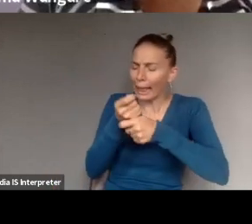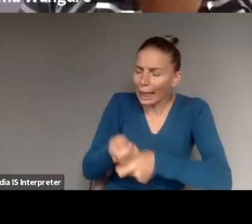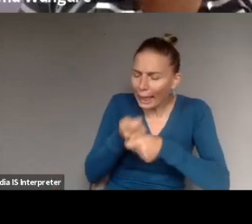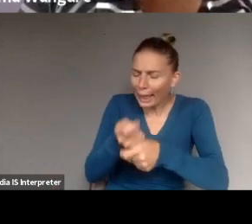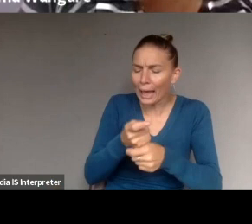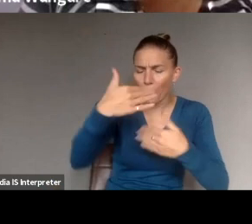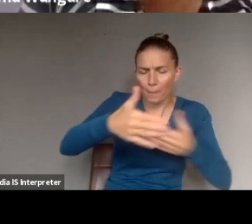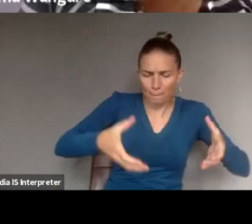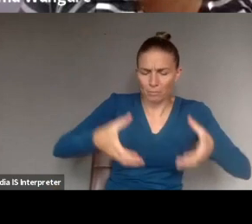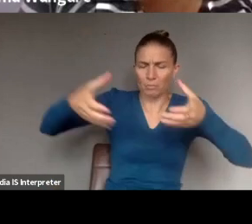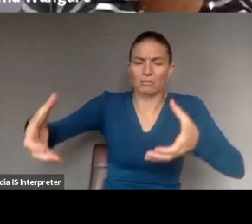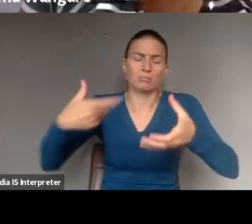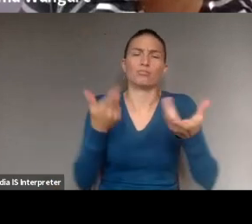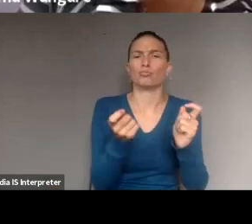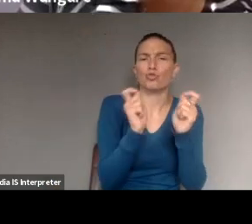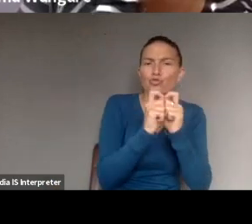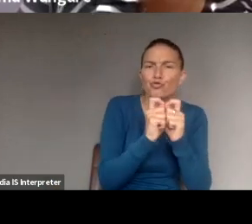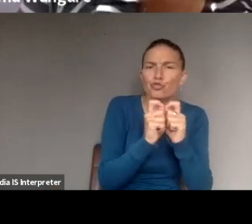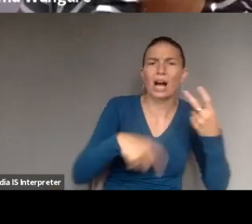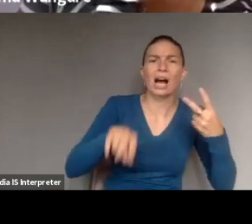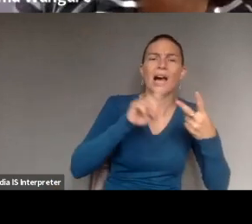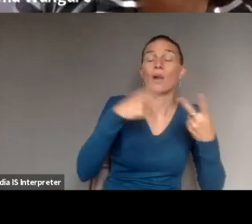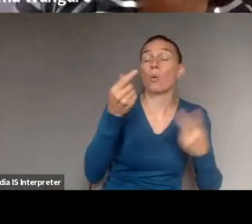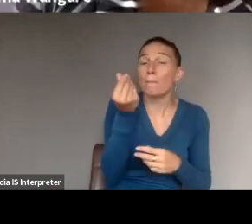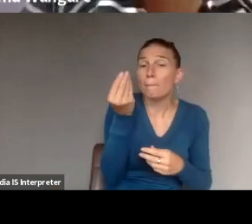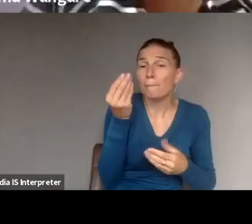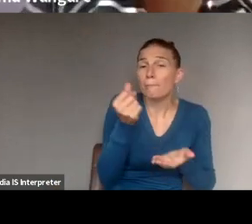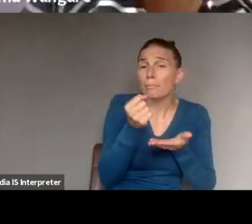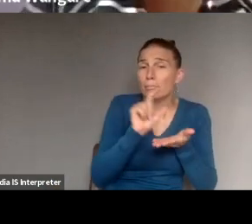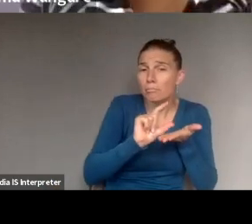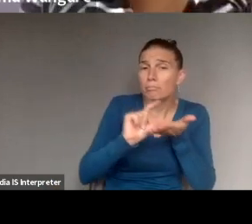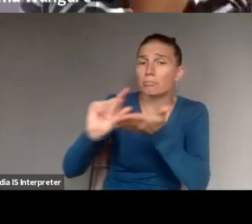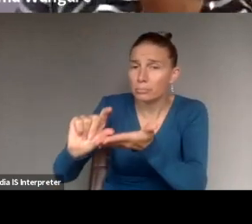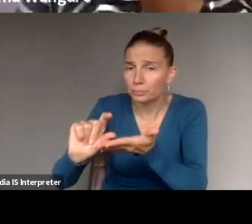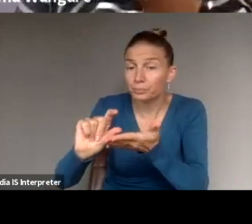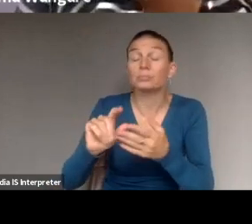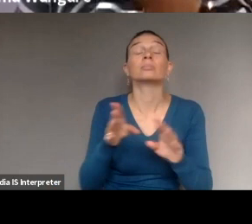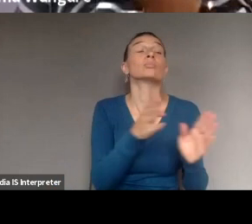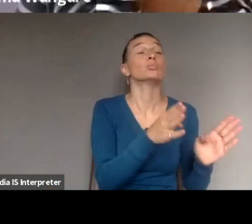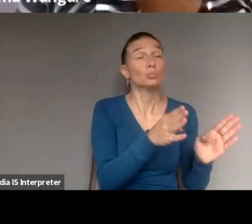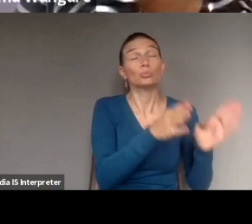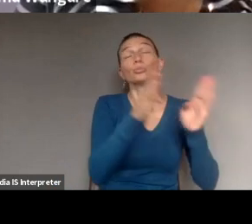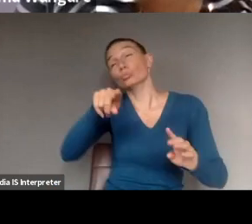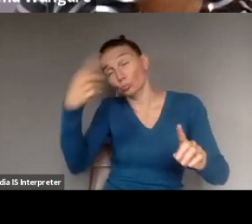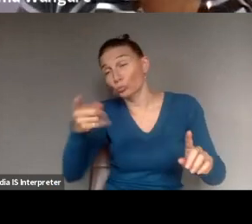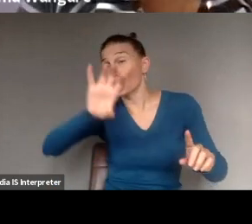other items and one of cash payments among other countries. So, very promising.